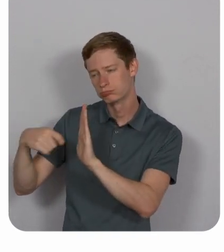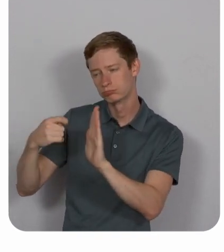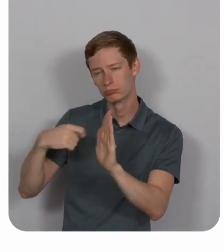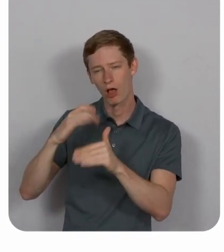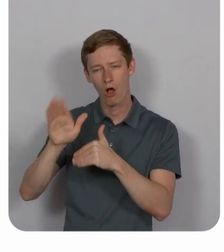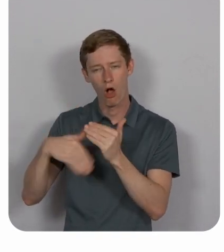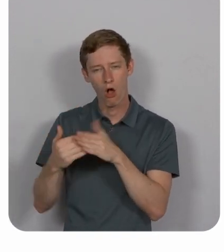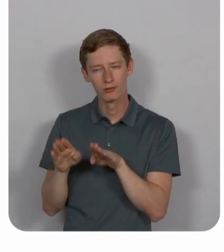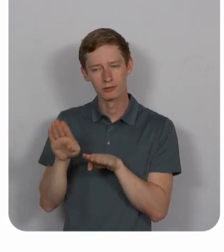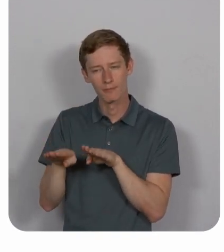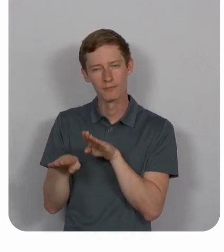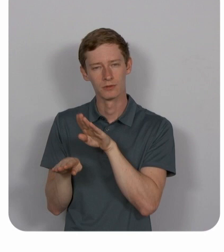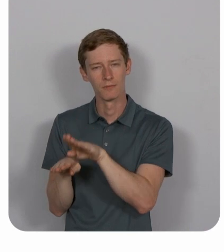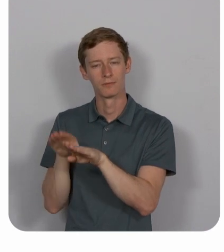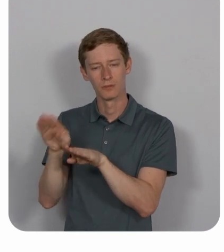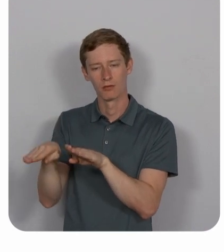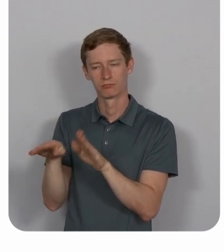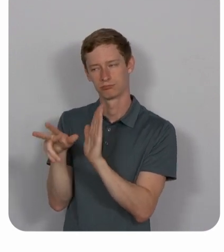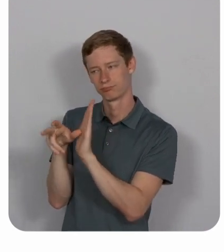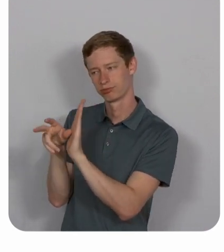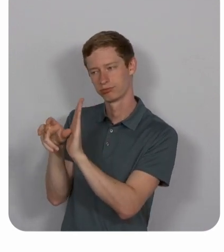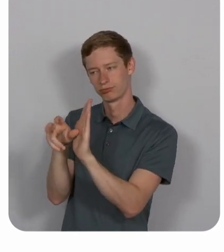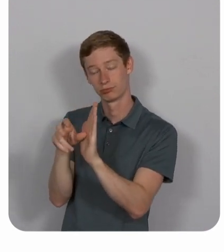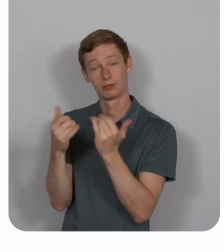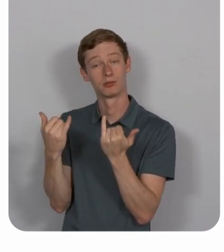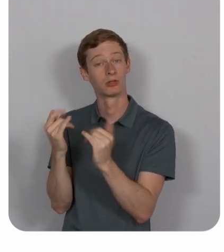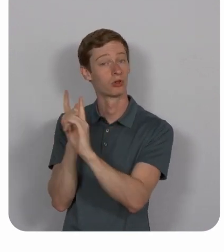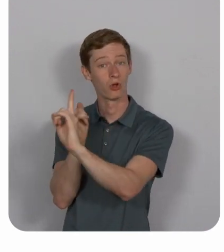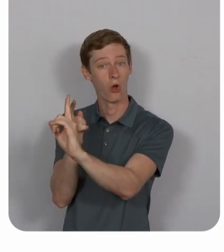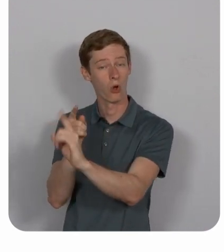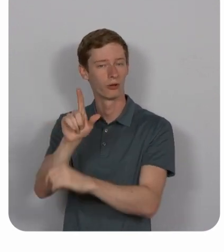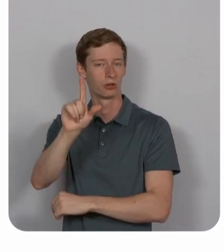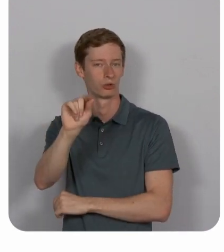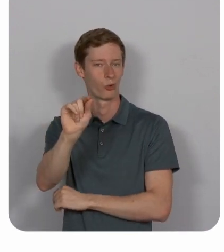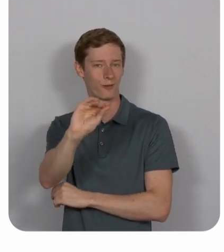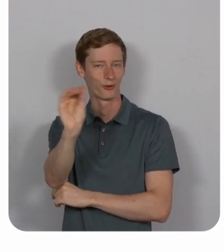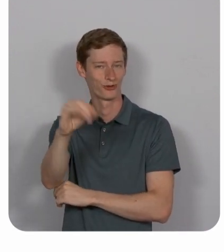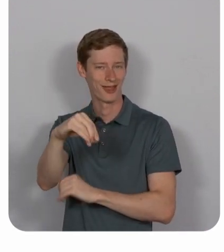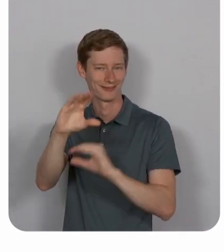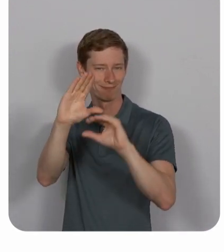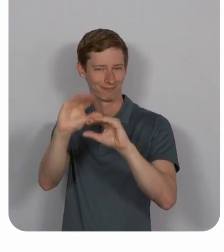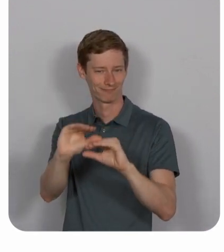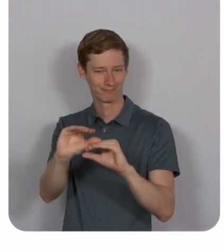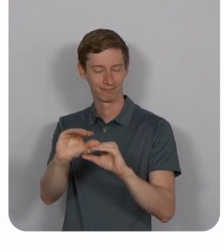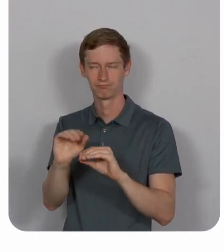a merchant would need to do in finishing this task. In this case, we’re creating a 20% discount. And once we’re happy with it,